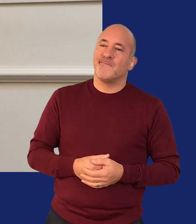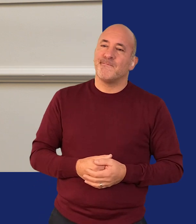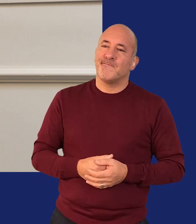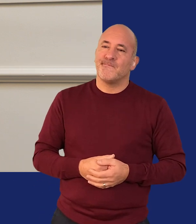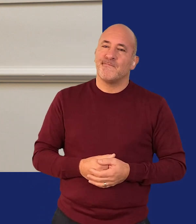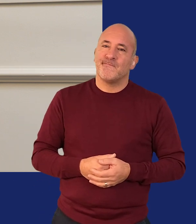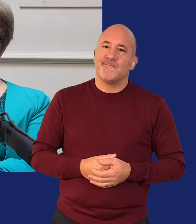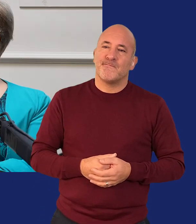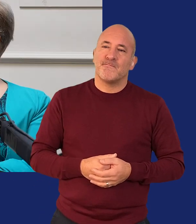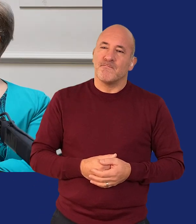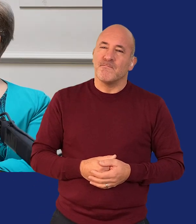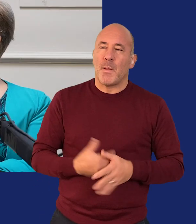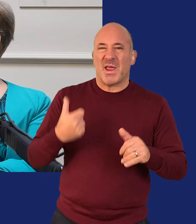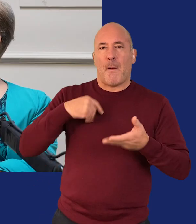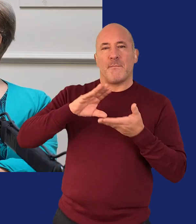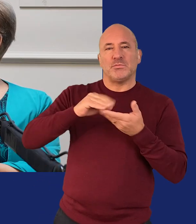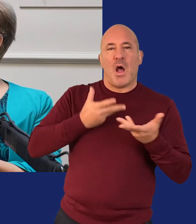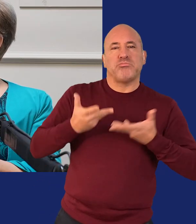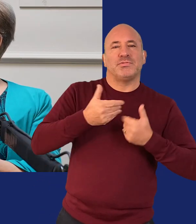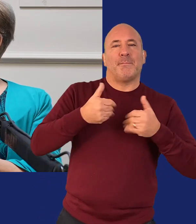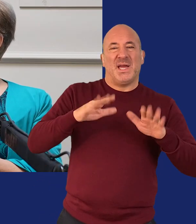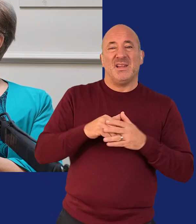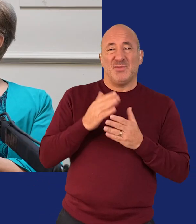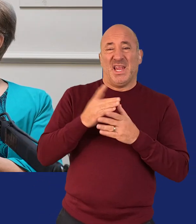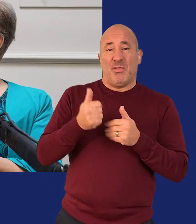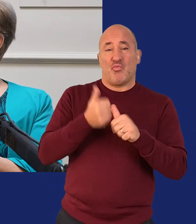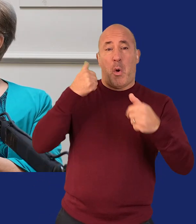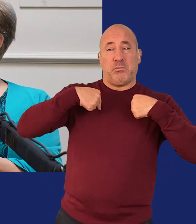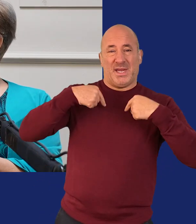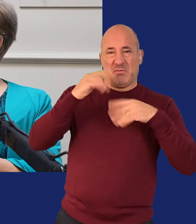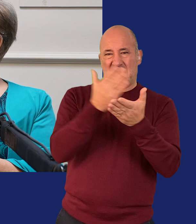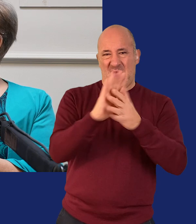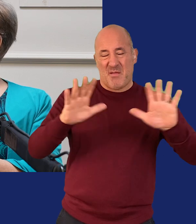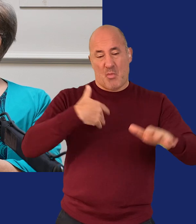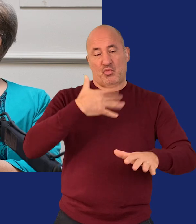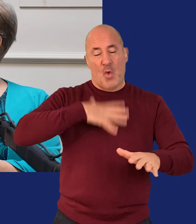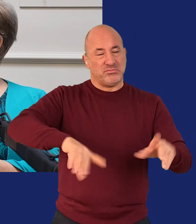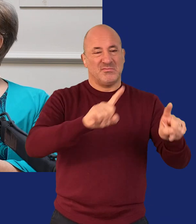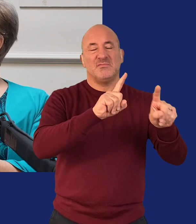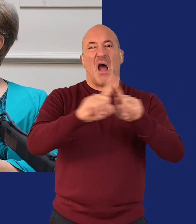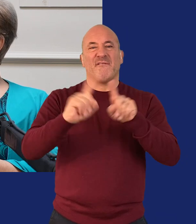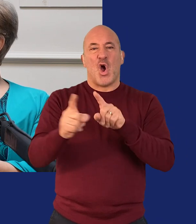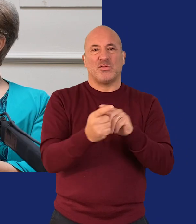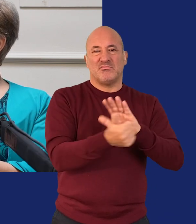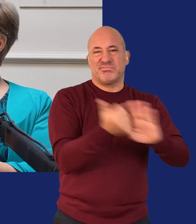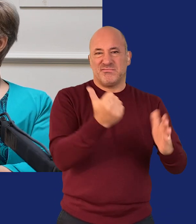I think, I think as we said in the podcast as well, it's about the employer making it really clear that they want diverse talent and why they want them.